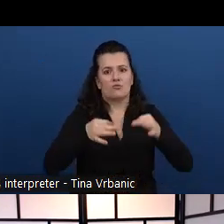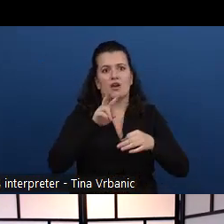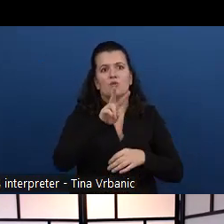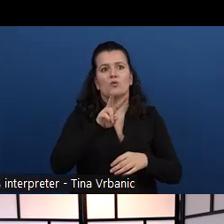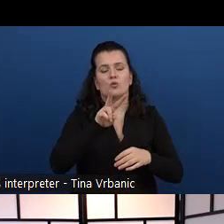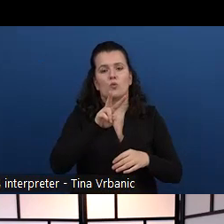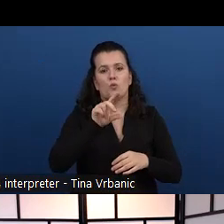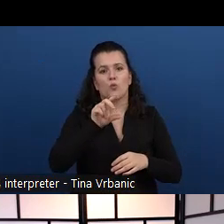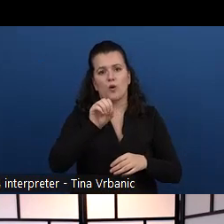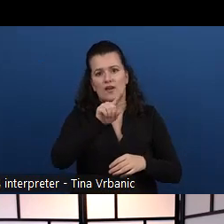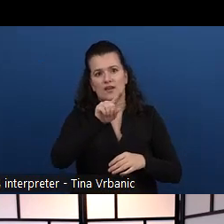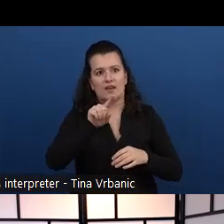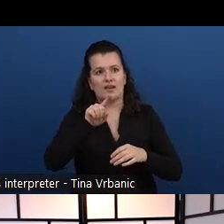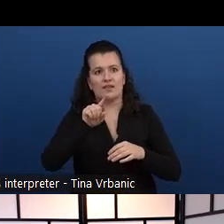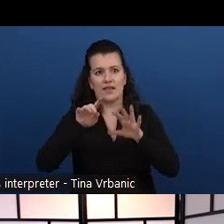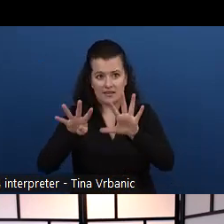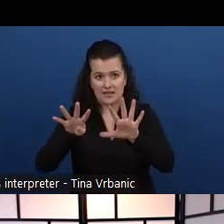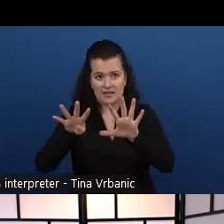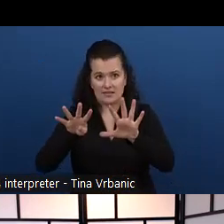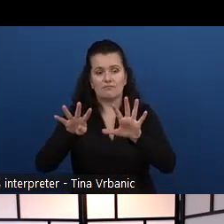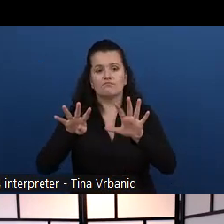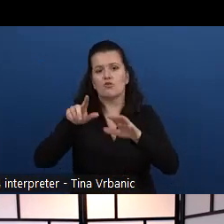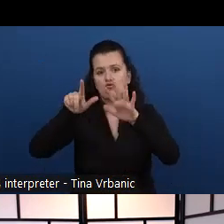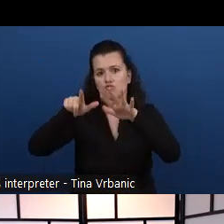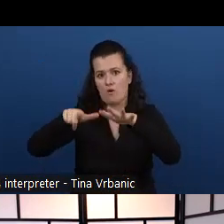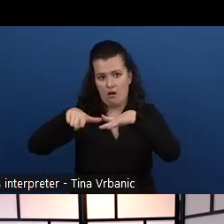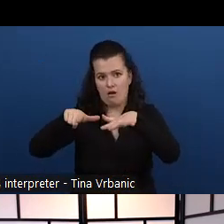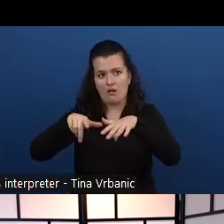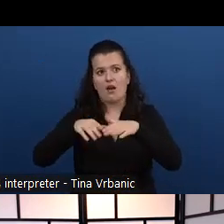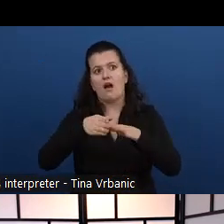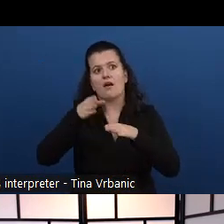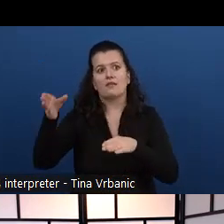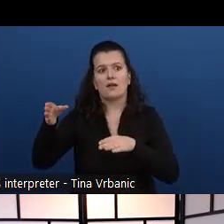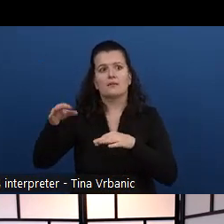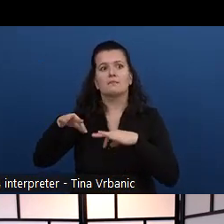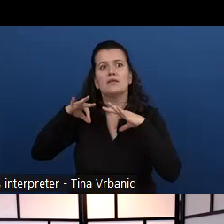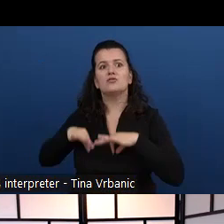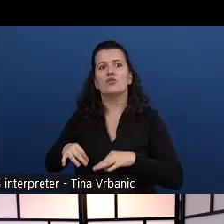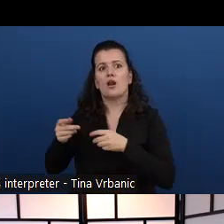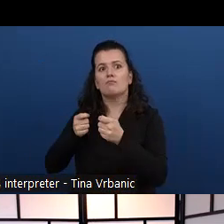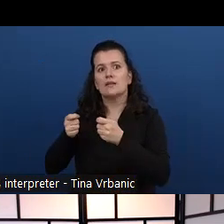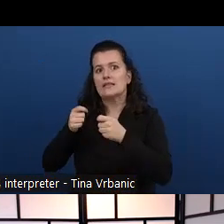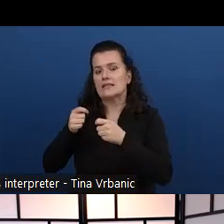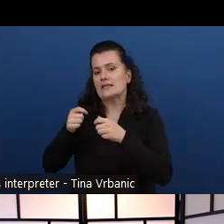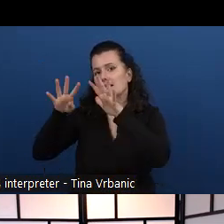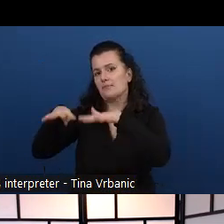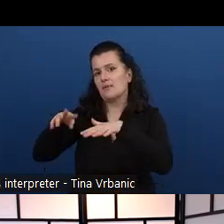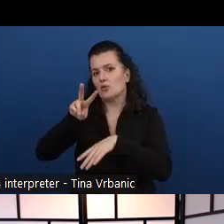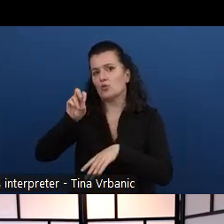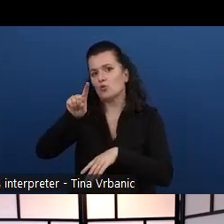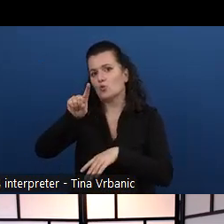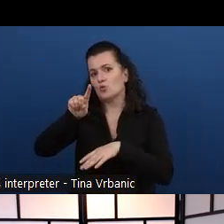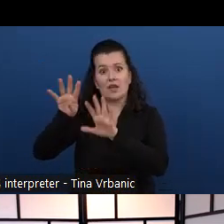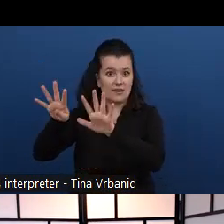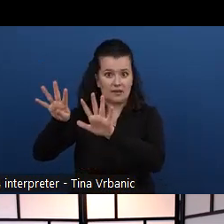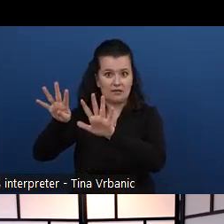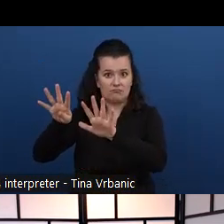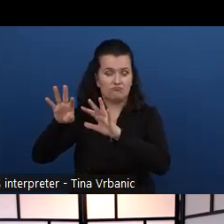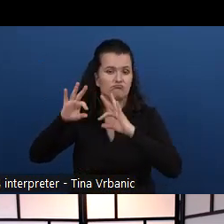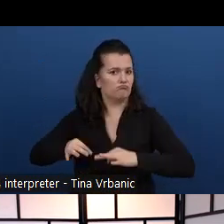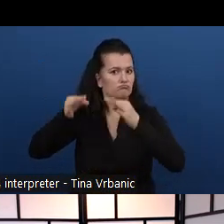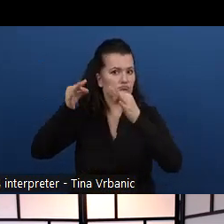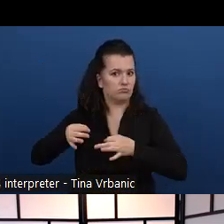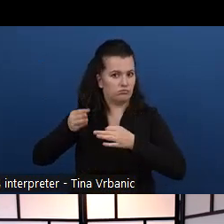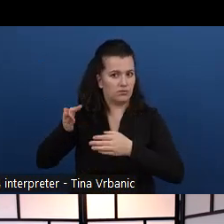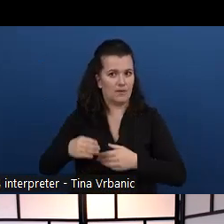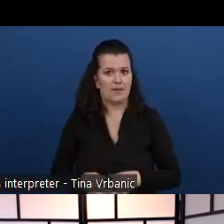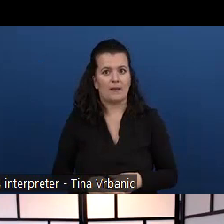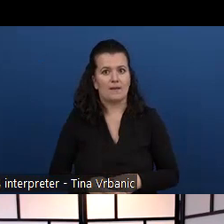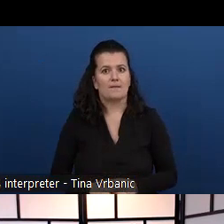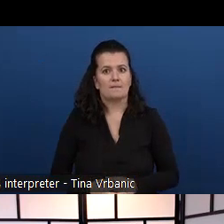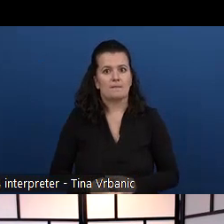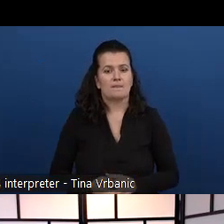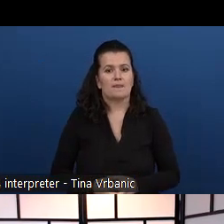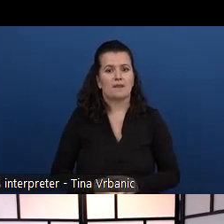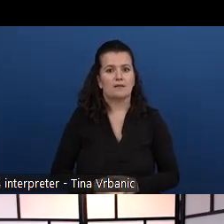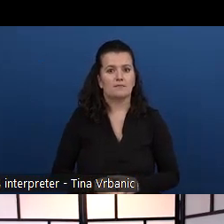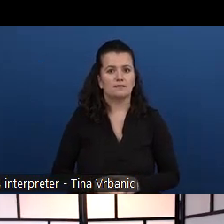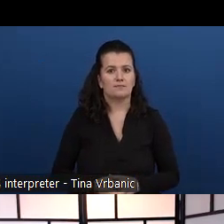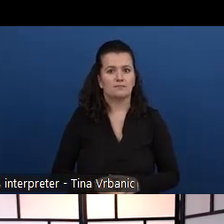ruling, which is the last part that makes it applicable, came in September 2019.